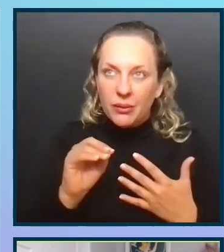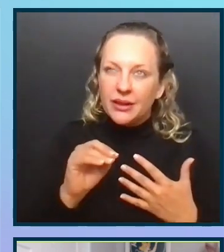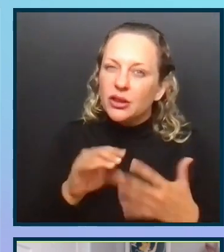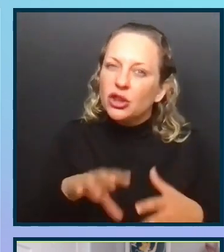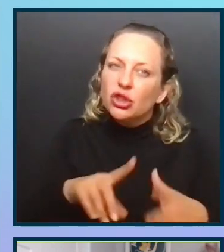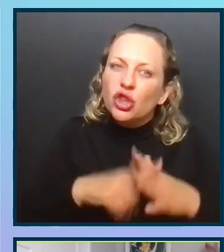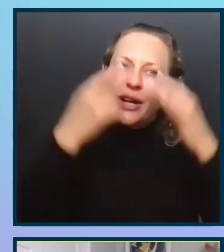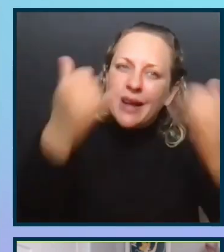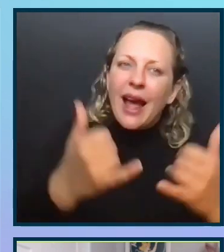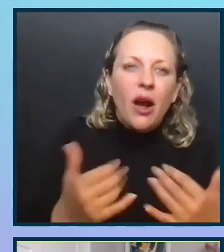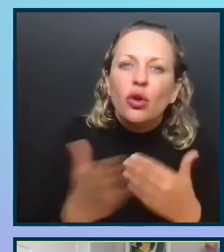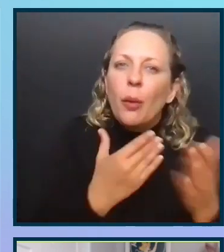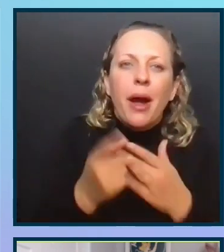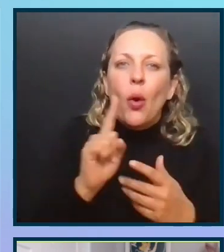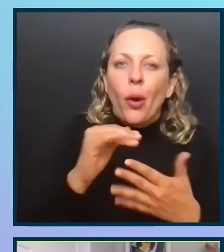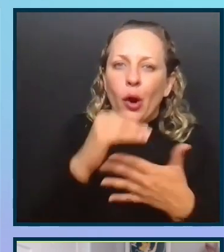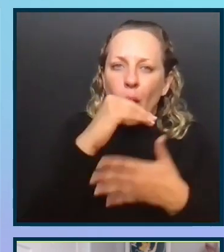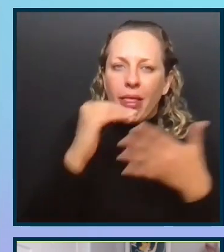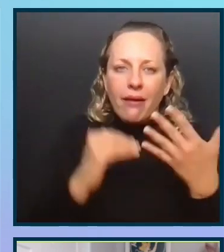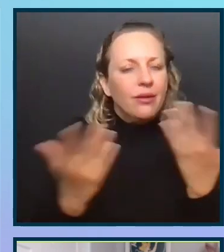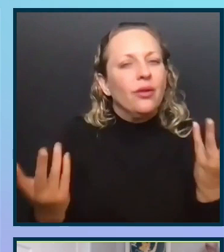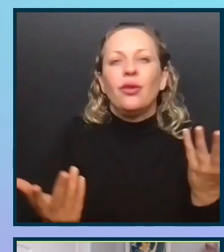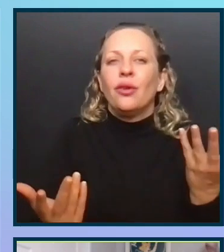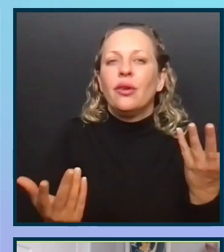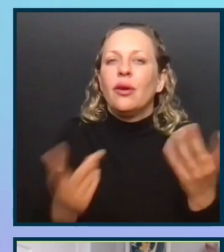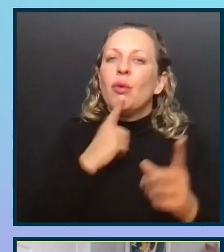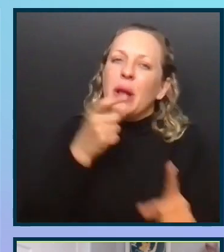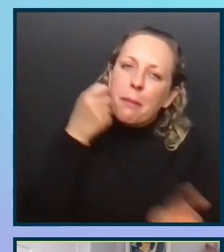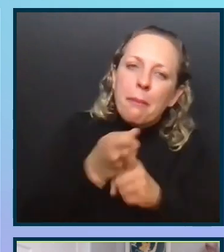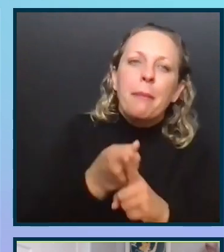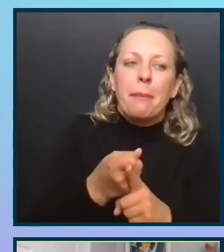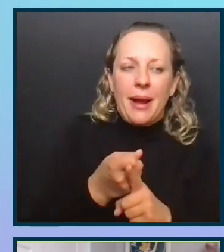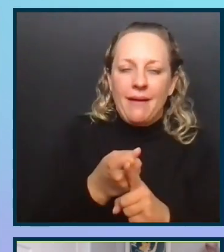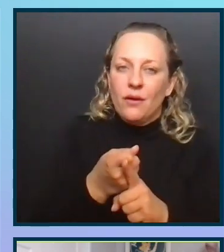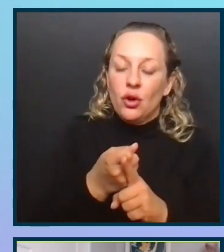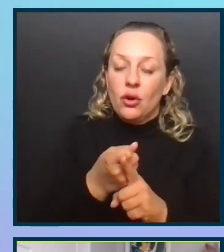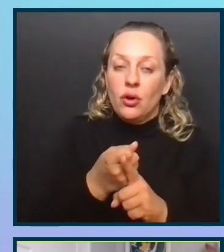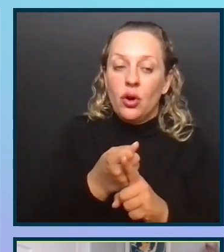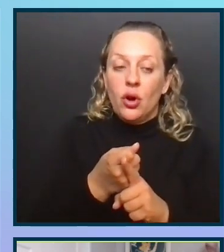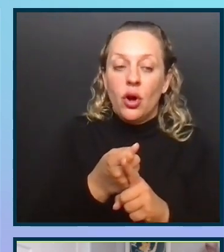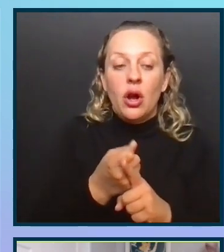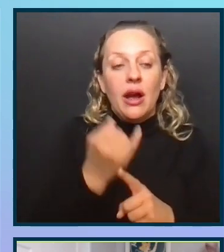Everything you do to make things more accessible is always gonna be better than doing nothing.